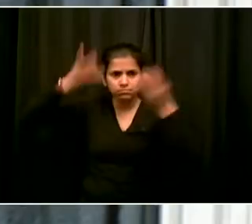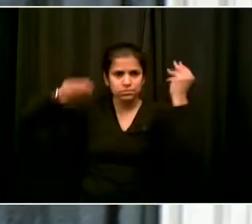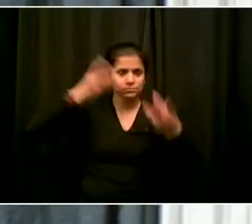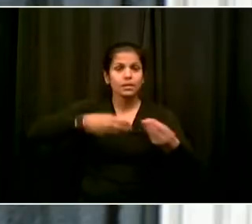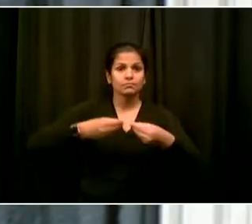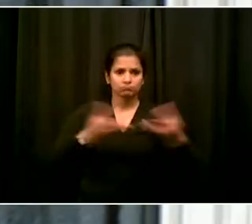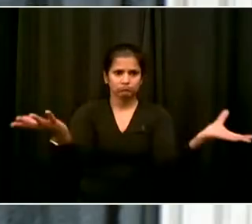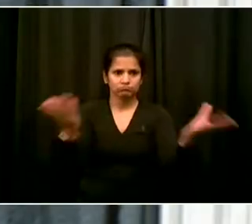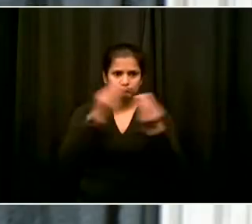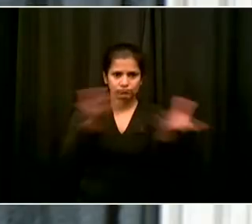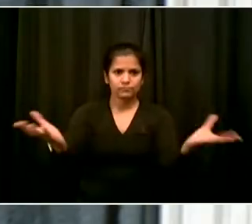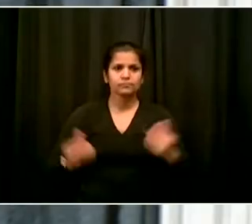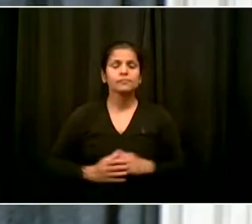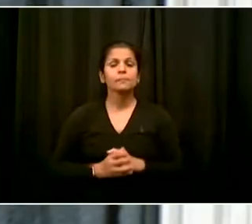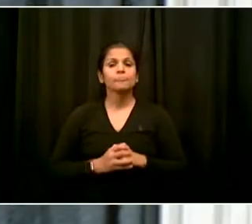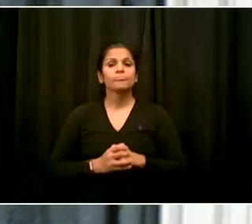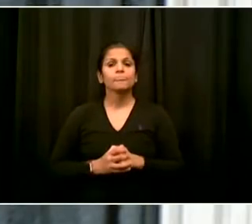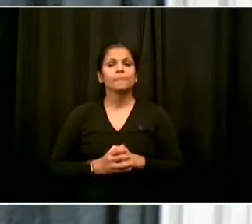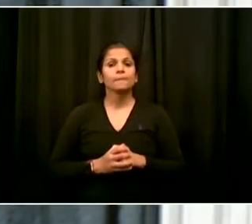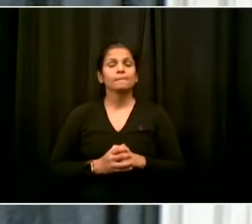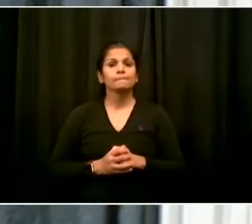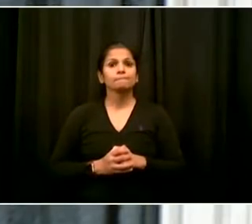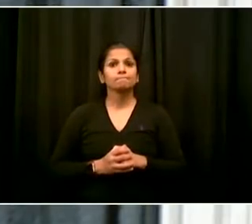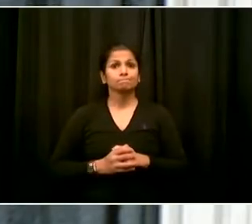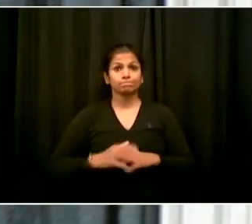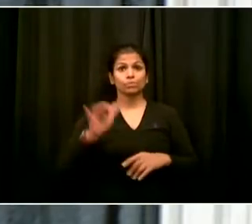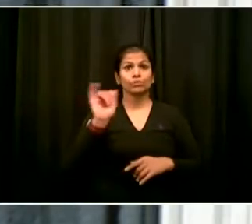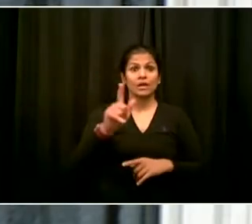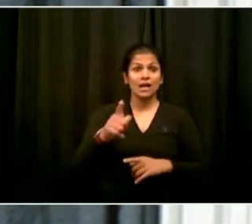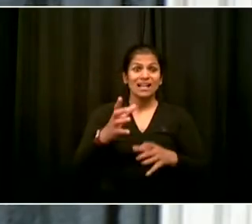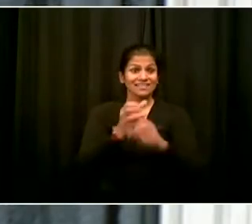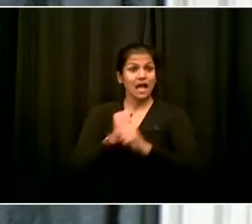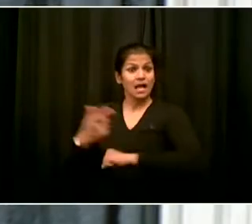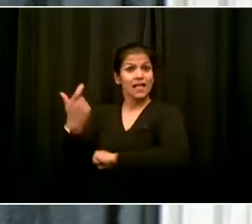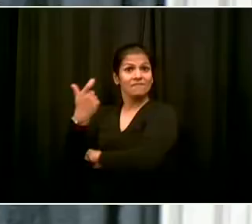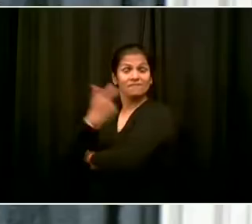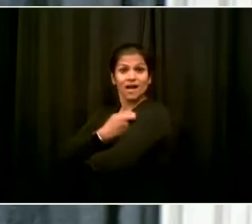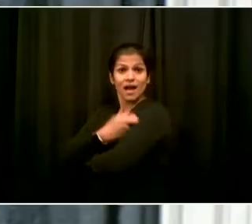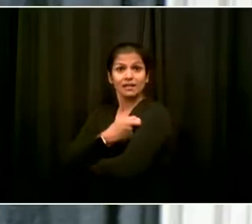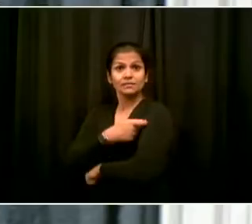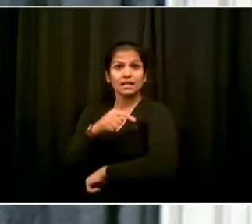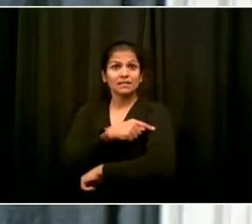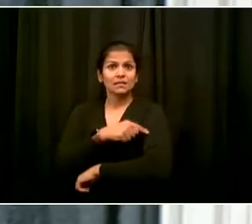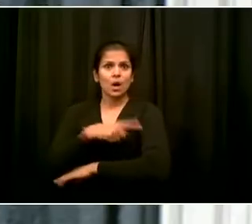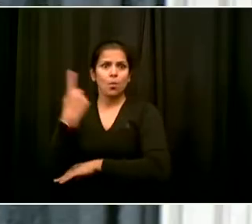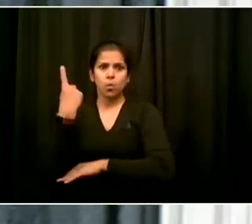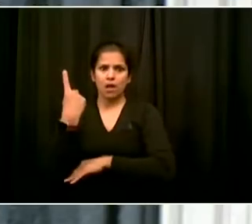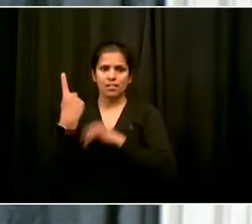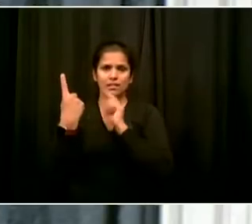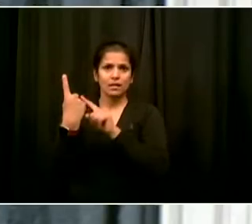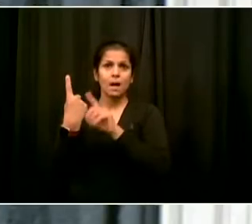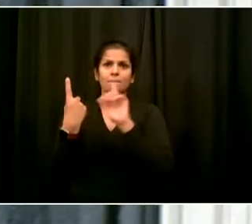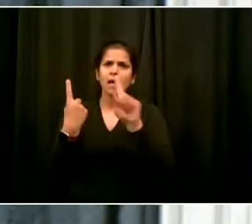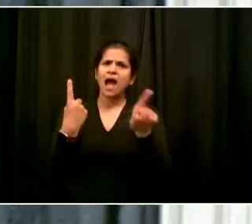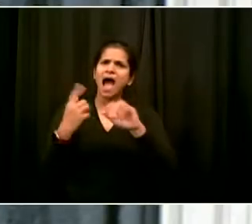THAT'S WHY WE'RE HERE TODAY. BUT THE PROCESS OF TURNING A